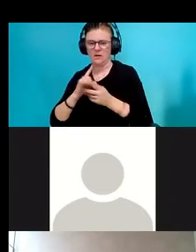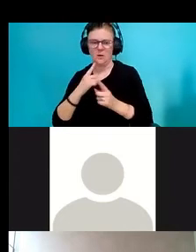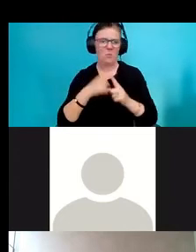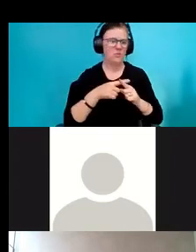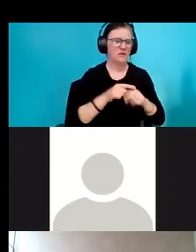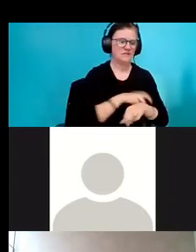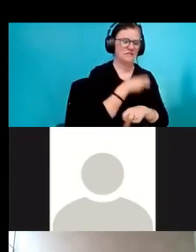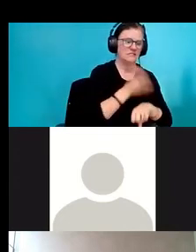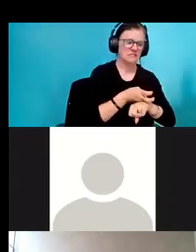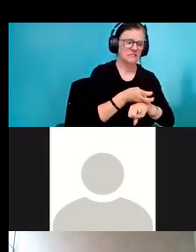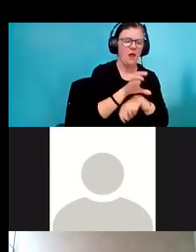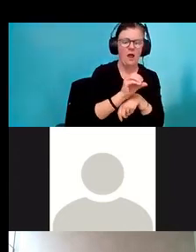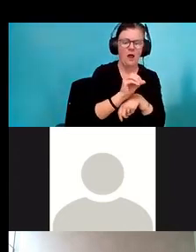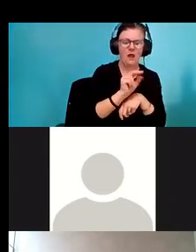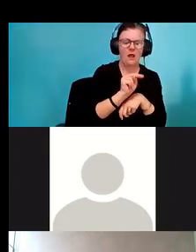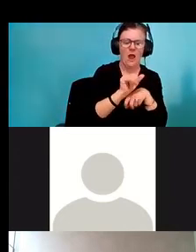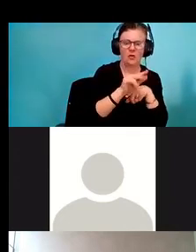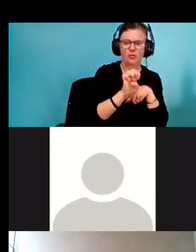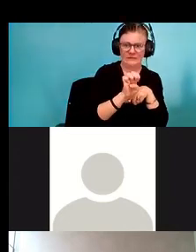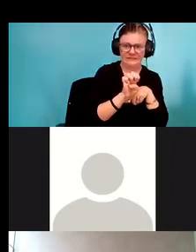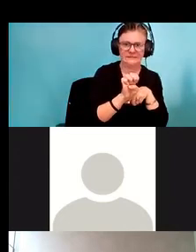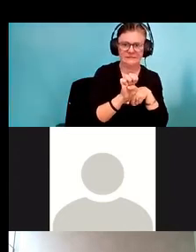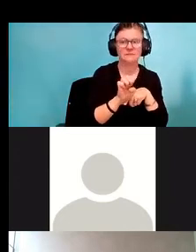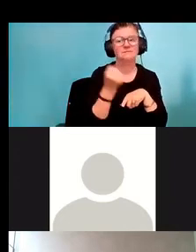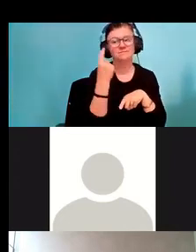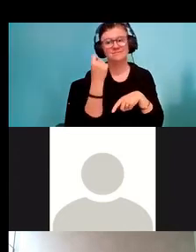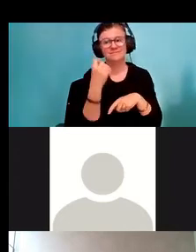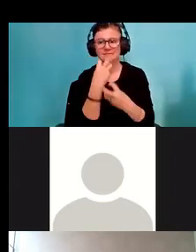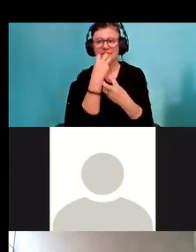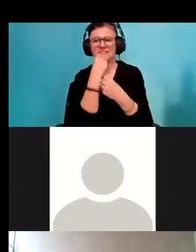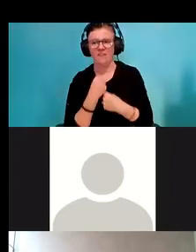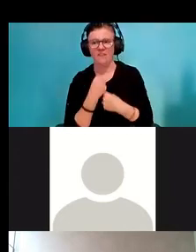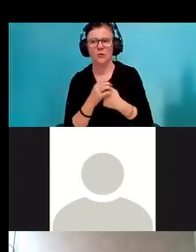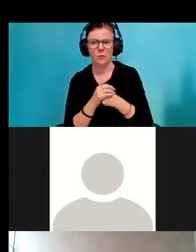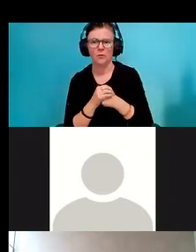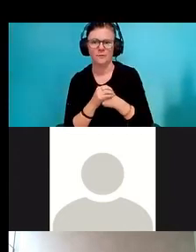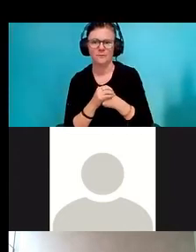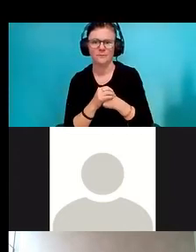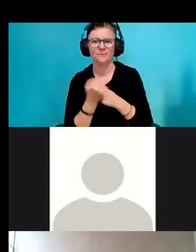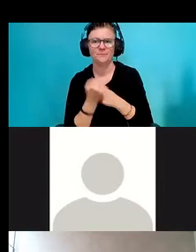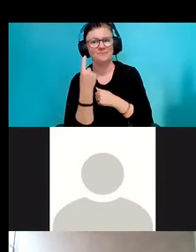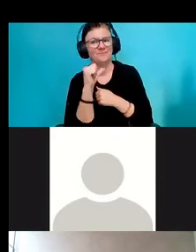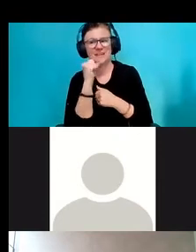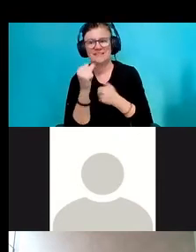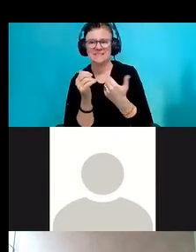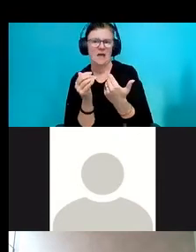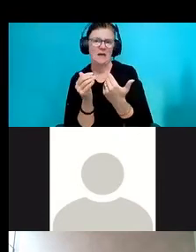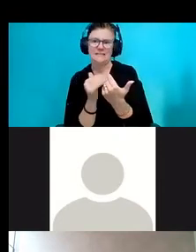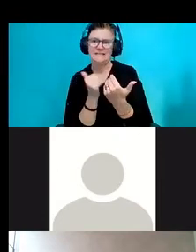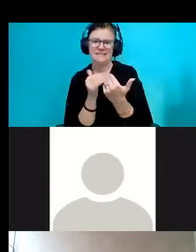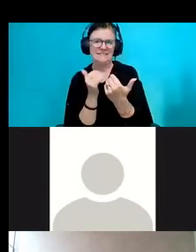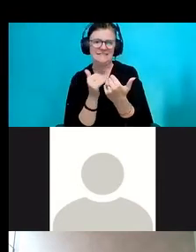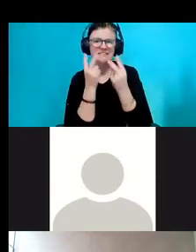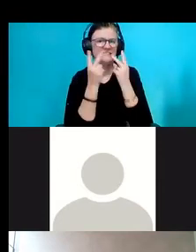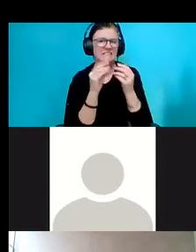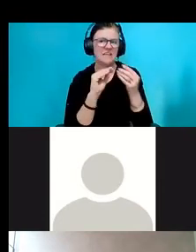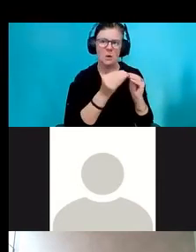work that we all know is so valuable and is not always captured in the hard numbers in the reports.